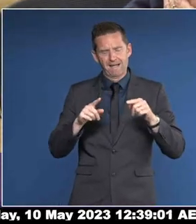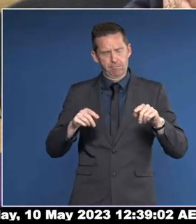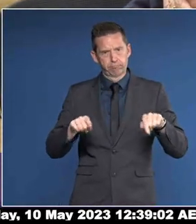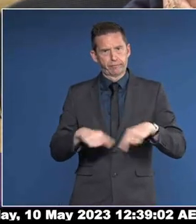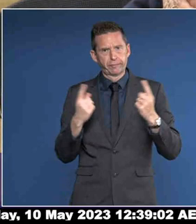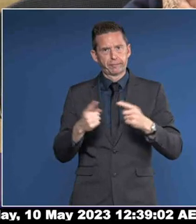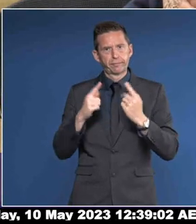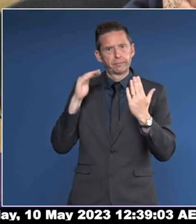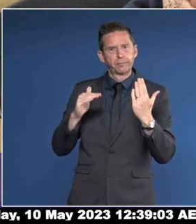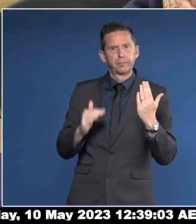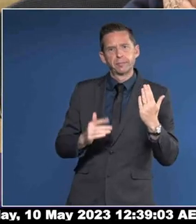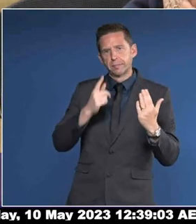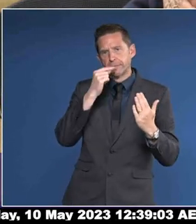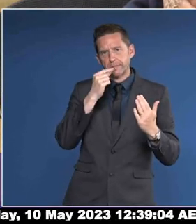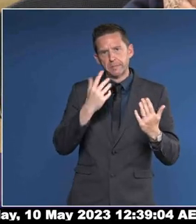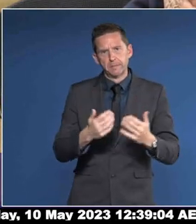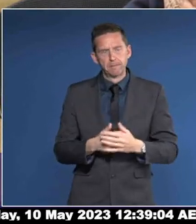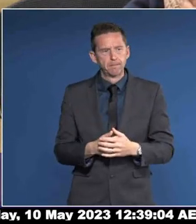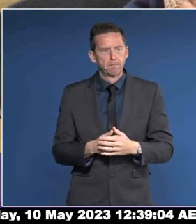So, you have failing to provide necessities of life.